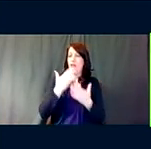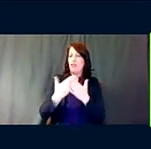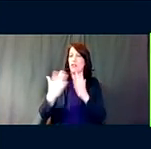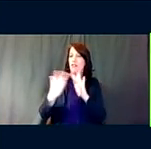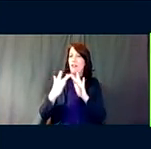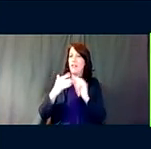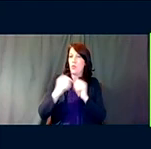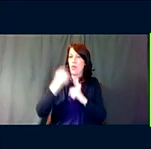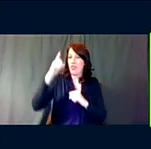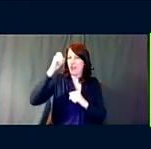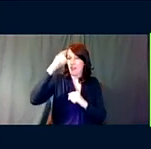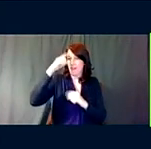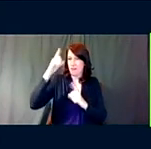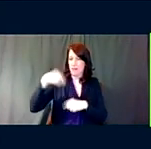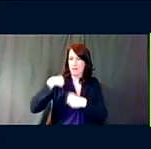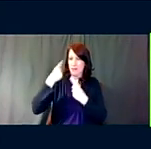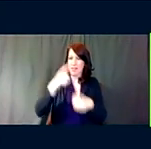GOOD CONTACT WITH GOVERNMENT ESTABLISHED OVER THE YEARS BY